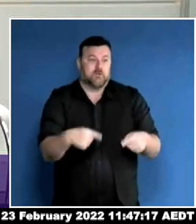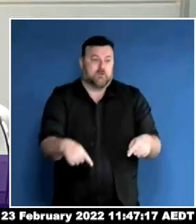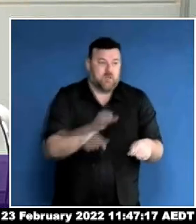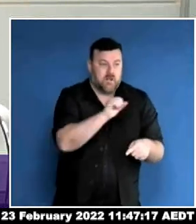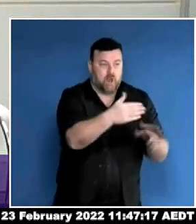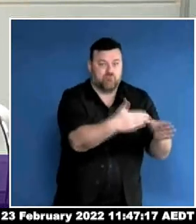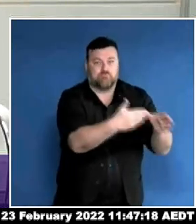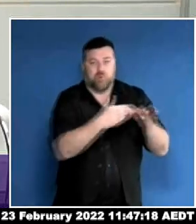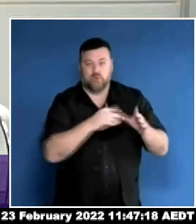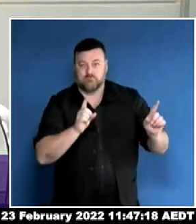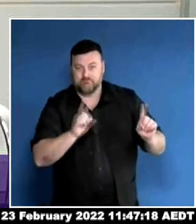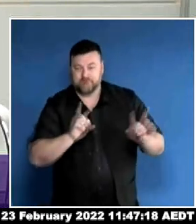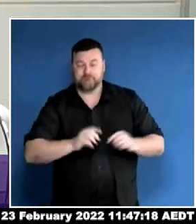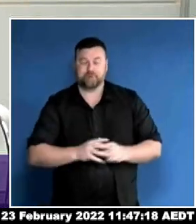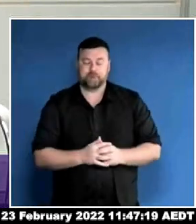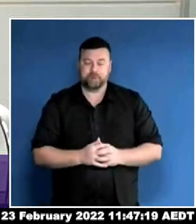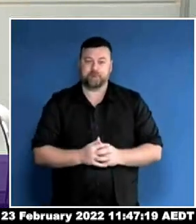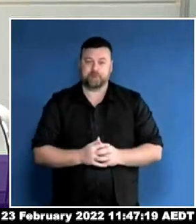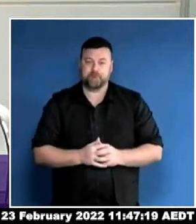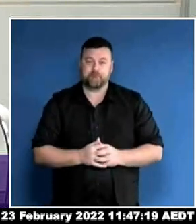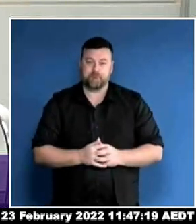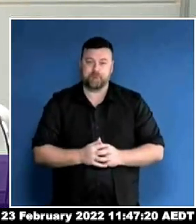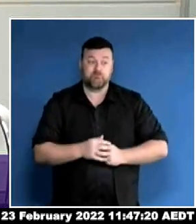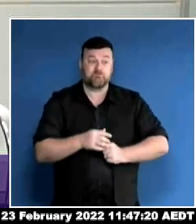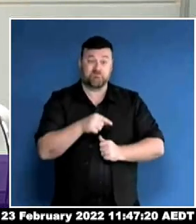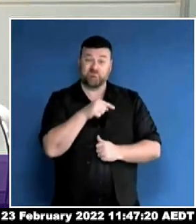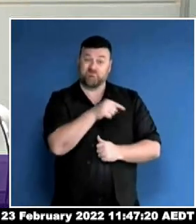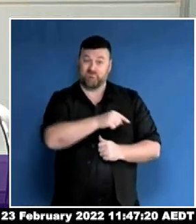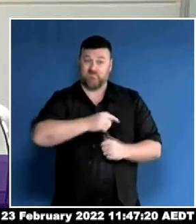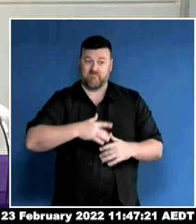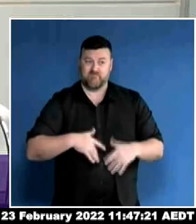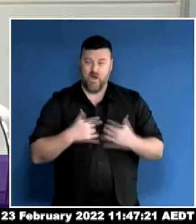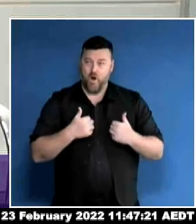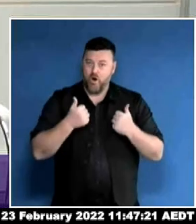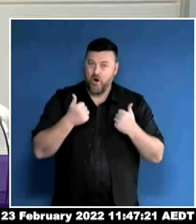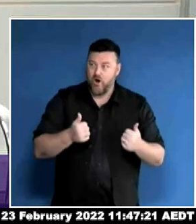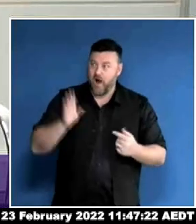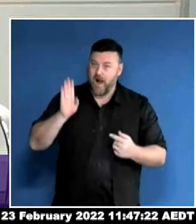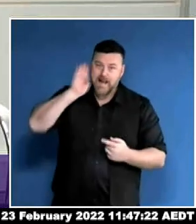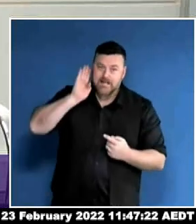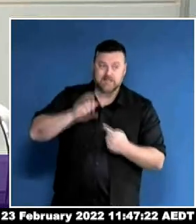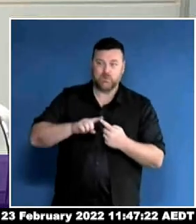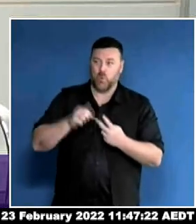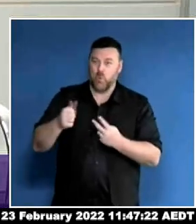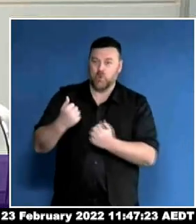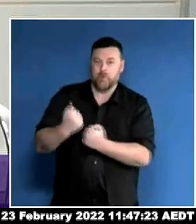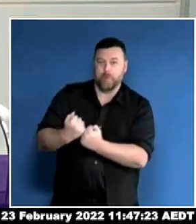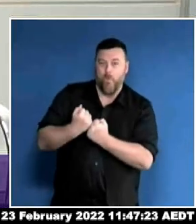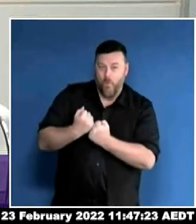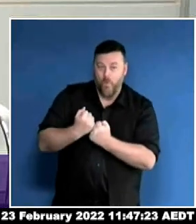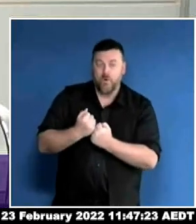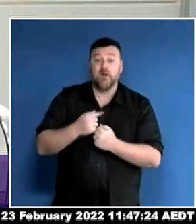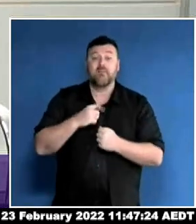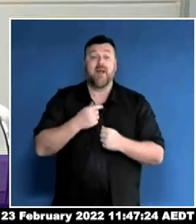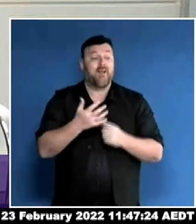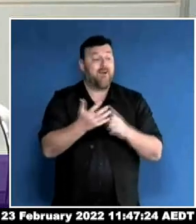So she felt she had someone that listened, supported her and then kept checking in with her, and she was able to stay in that job for a couple of years.